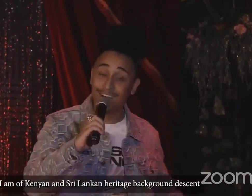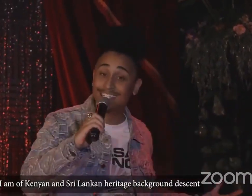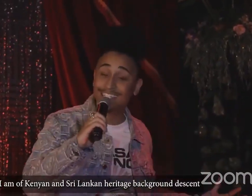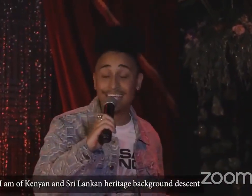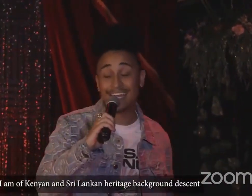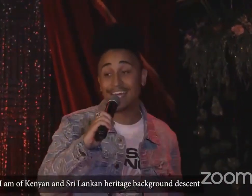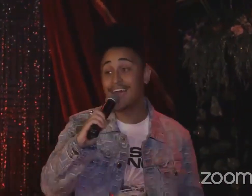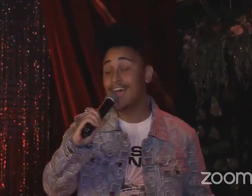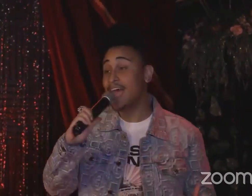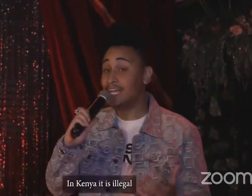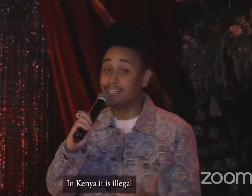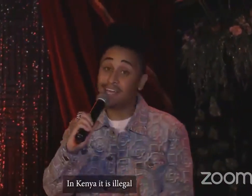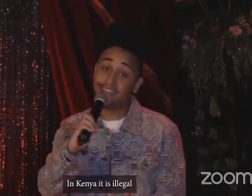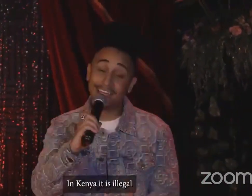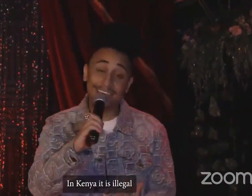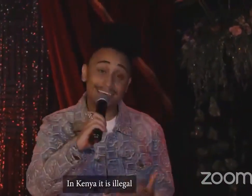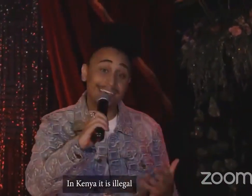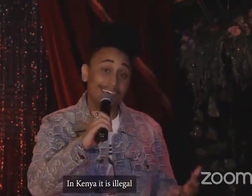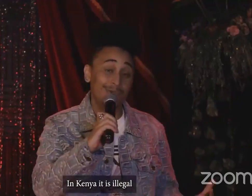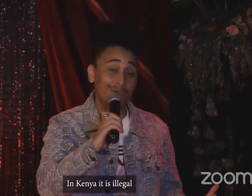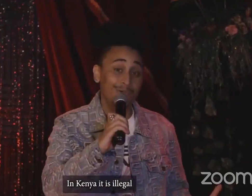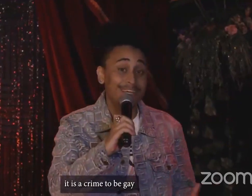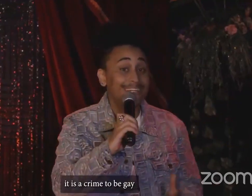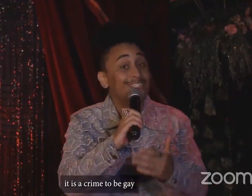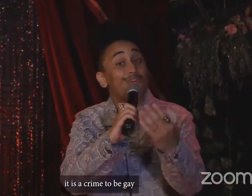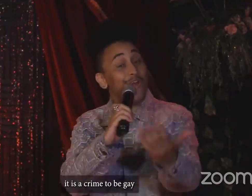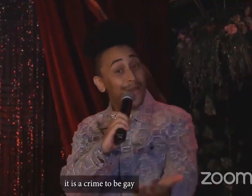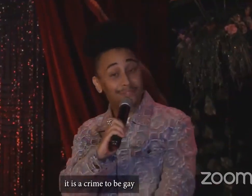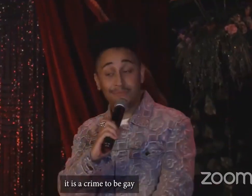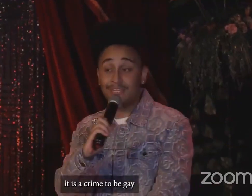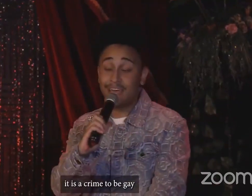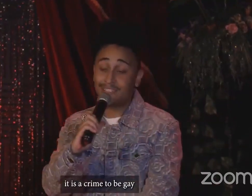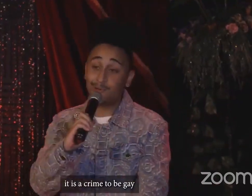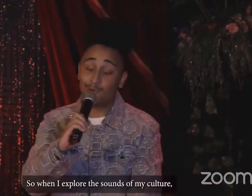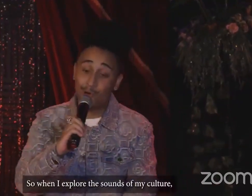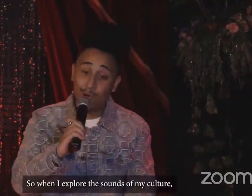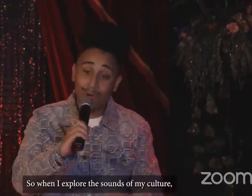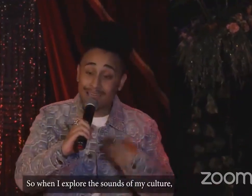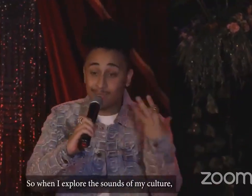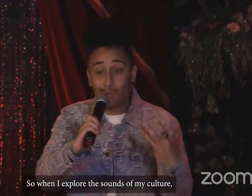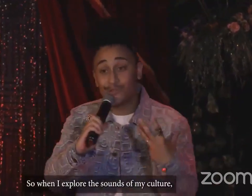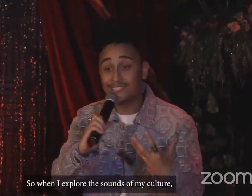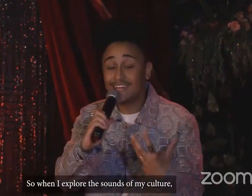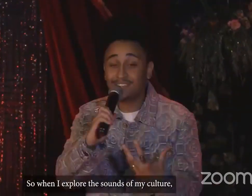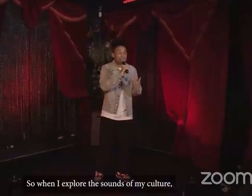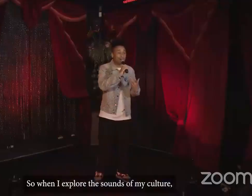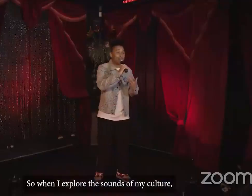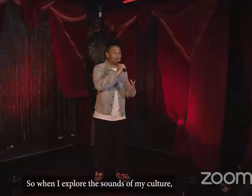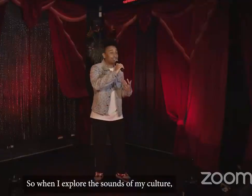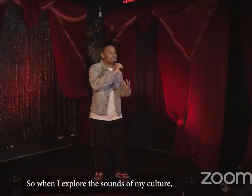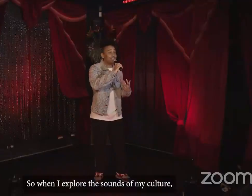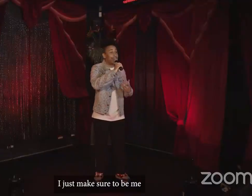as you may know, I am okay as you may know, I am of Kenyan in Sri Lankan heritage background descent. In Kenya, it is illegal. it is It is a crime to be gay